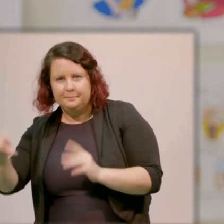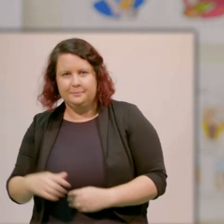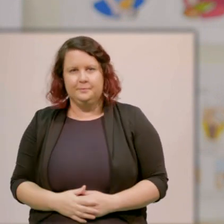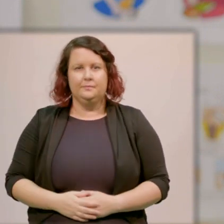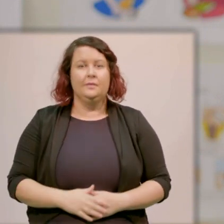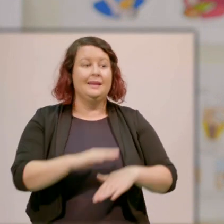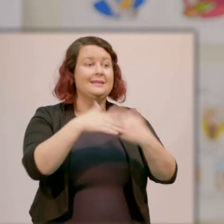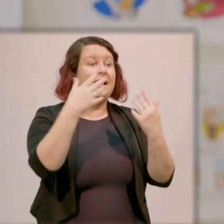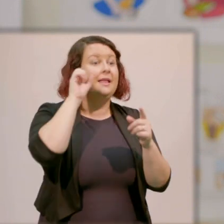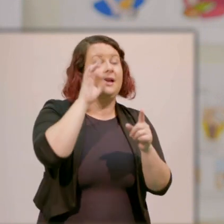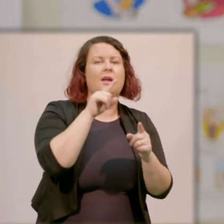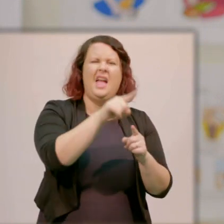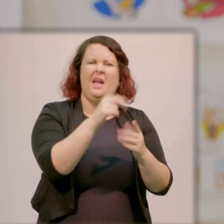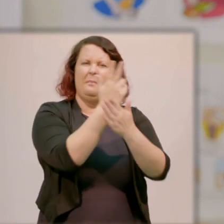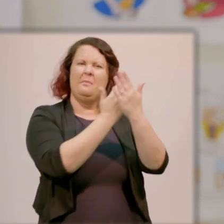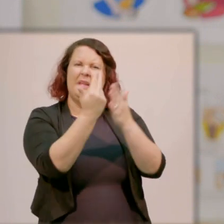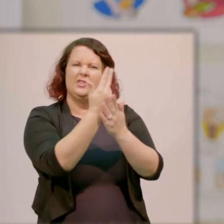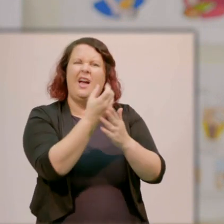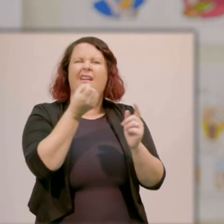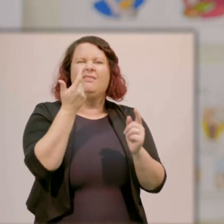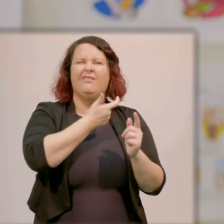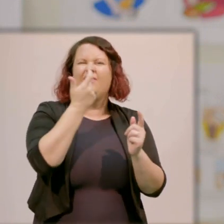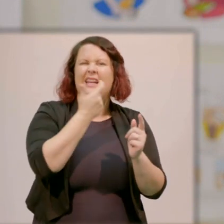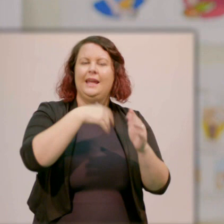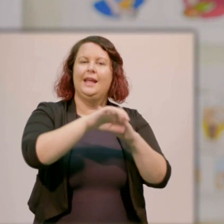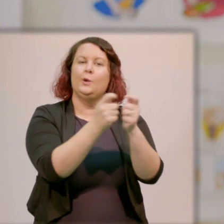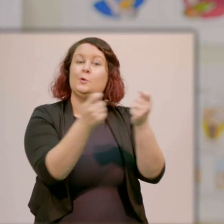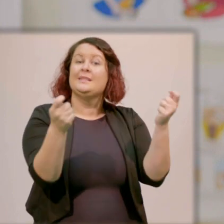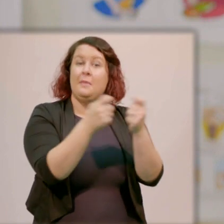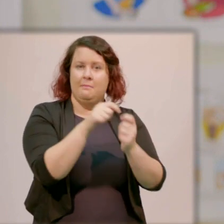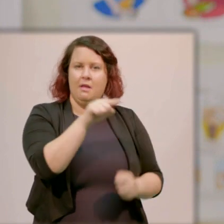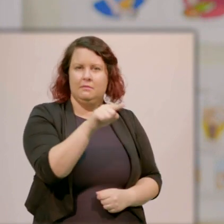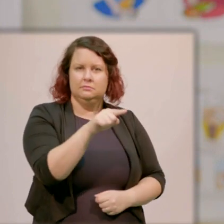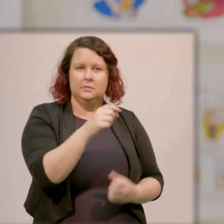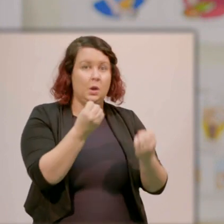A daily cartoon is a sketch or drawing that is usually funny and often found in a newspaper.